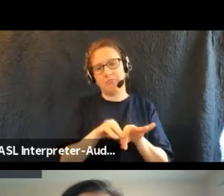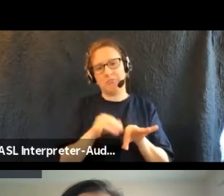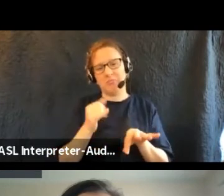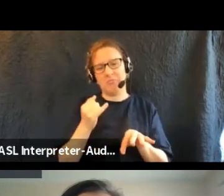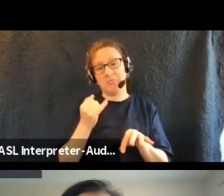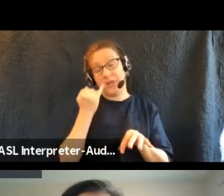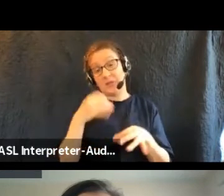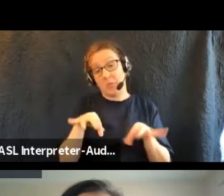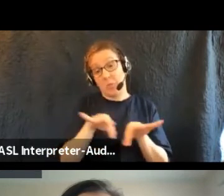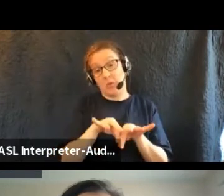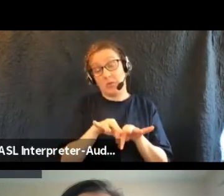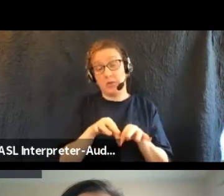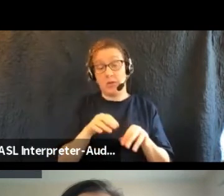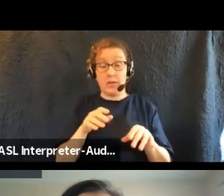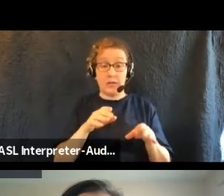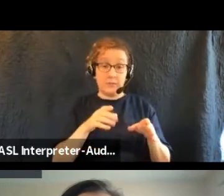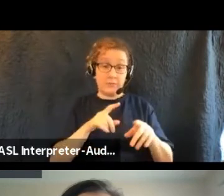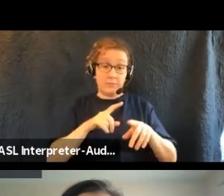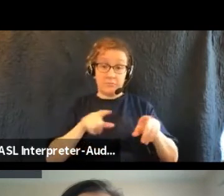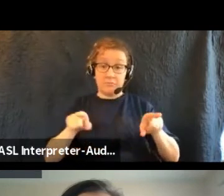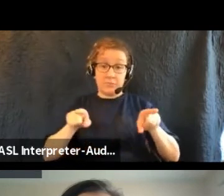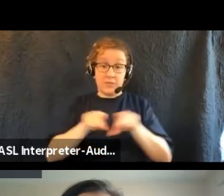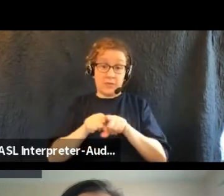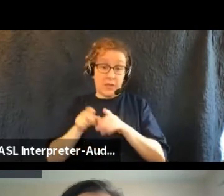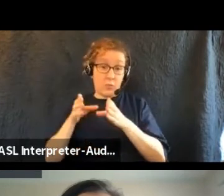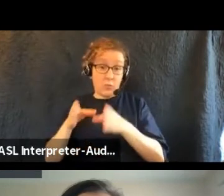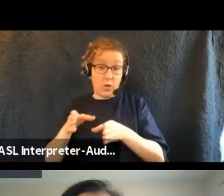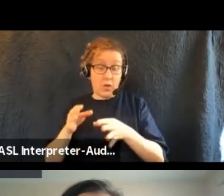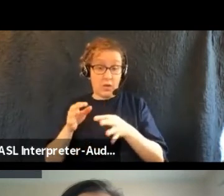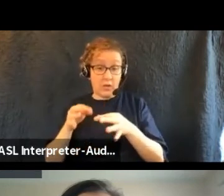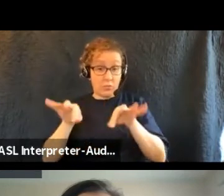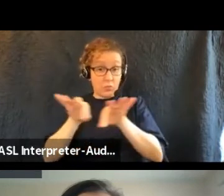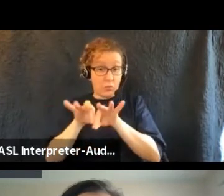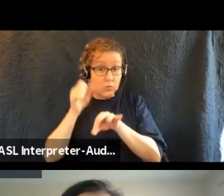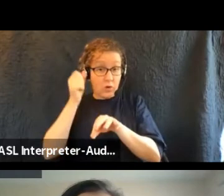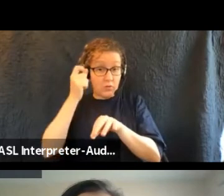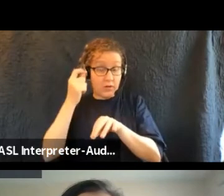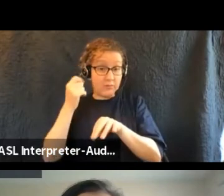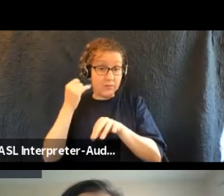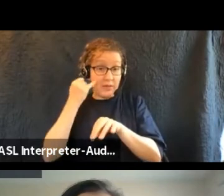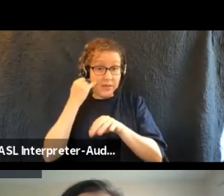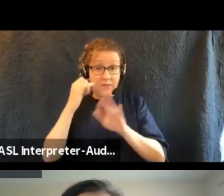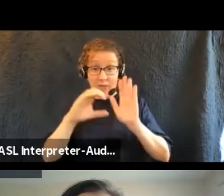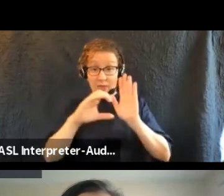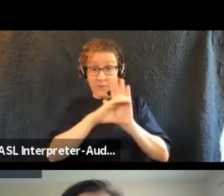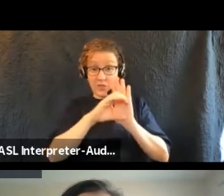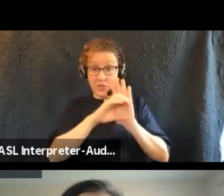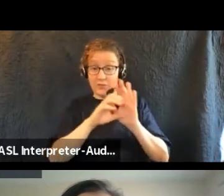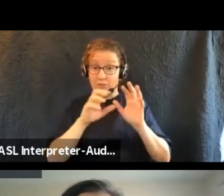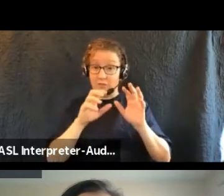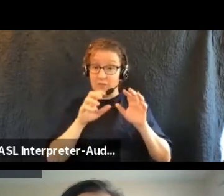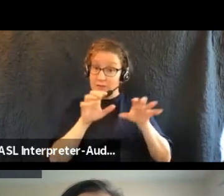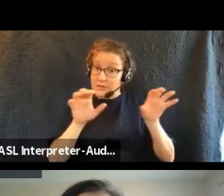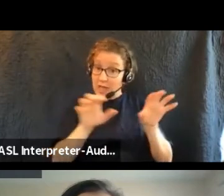so in the same way that it's important to understand if an image is decorative or meaningful,